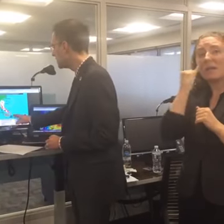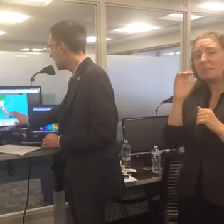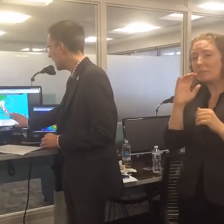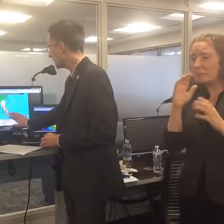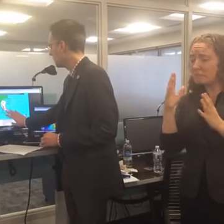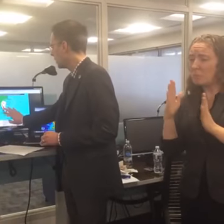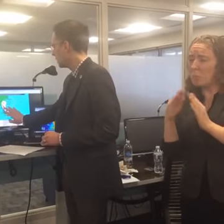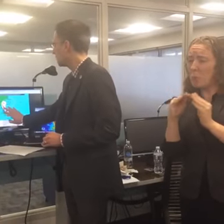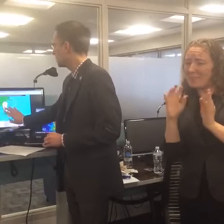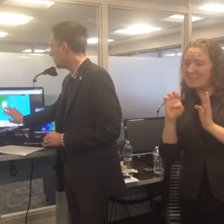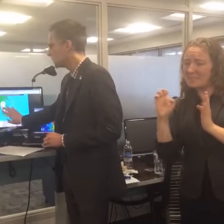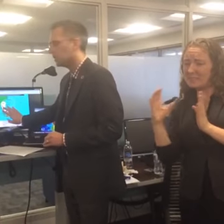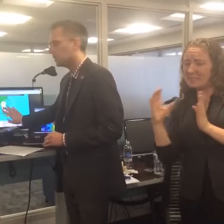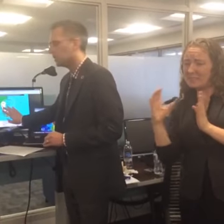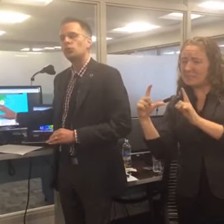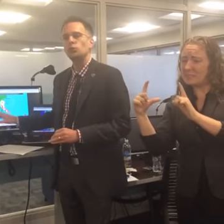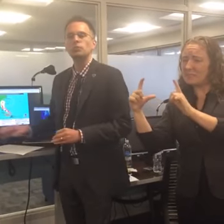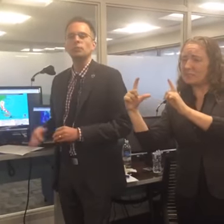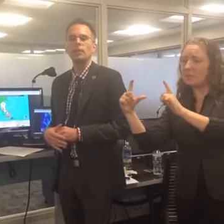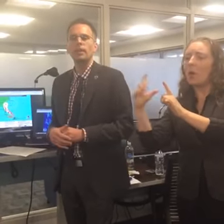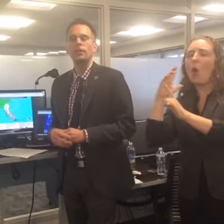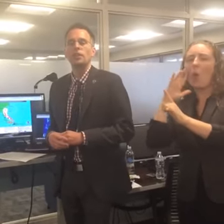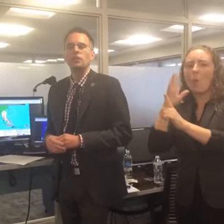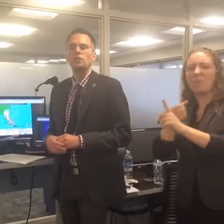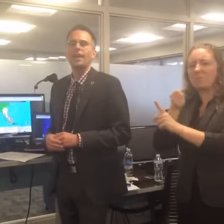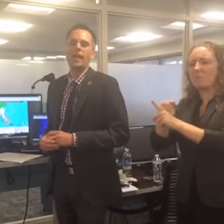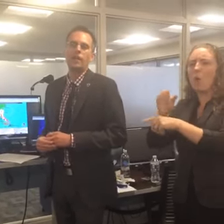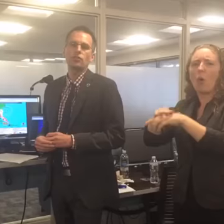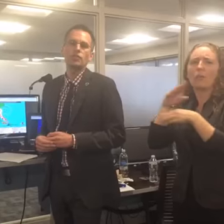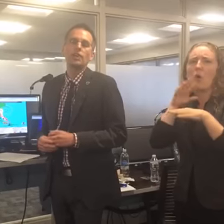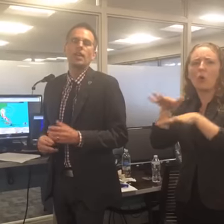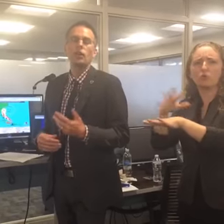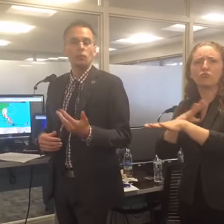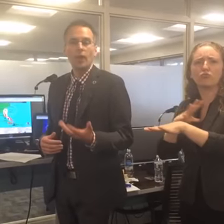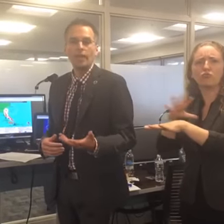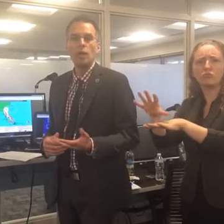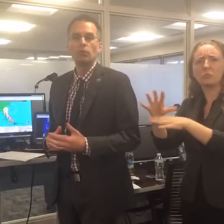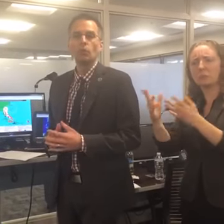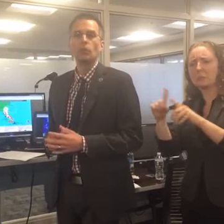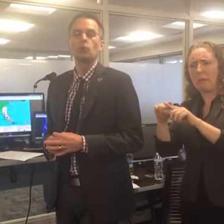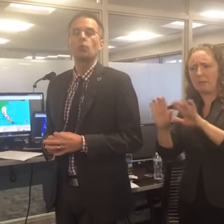Nonetheless, folks in this area should be prepared to take action right now before the